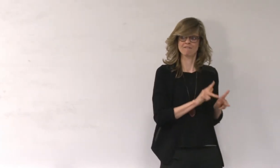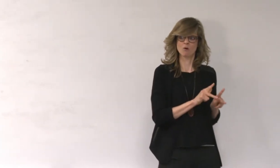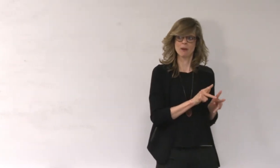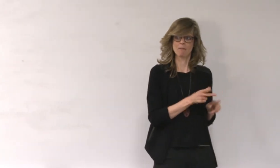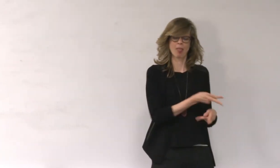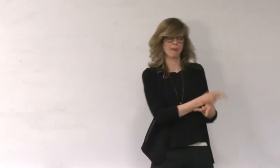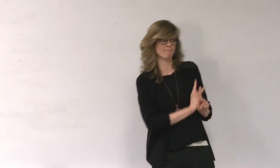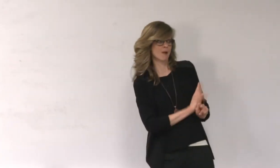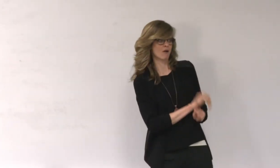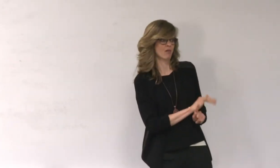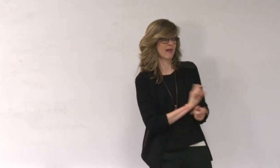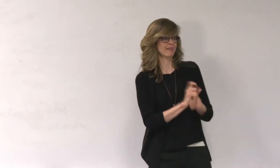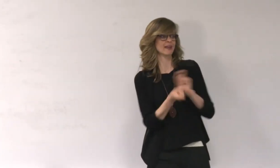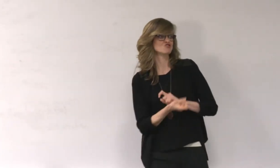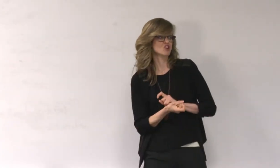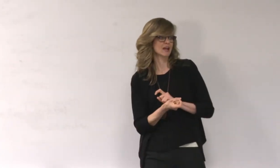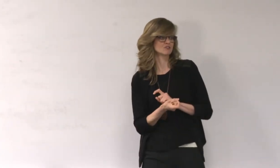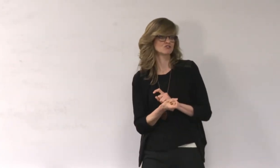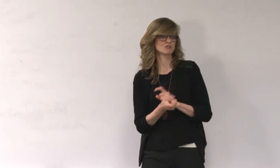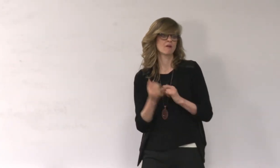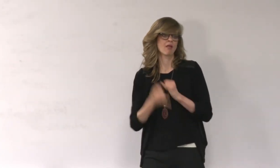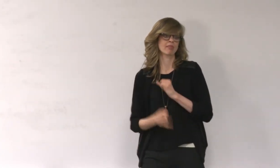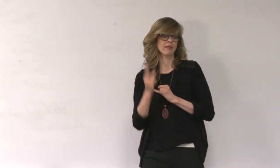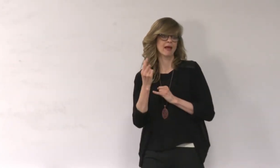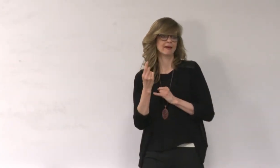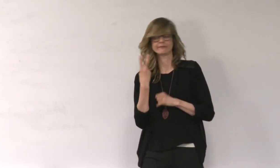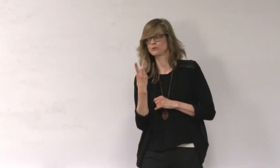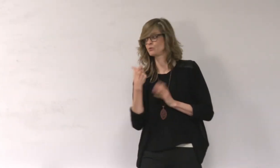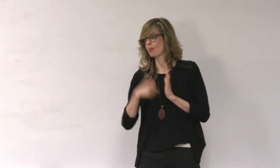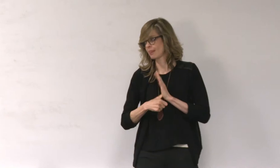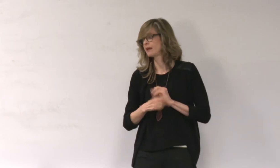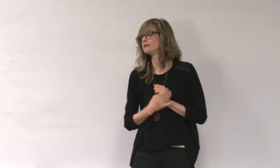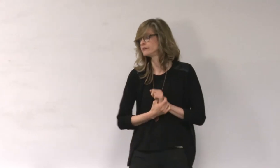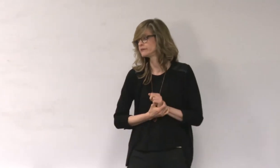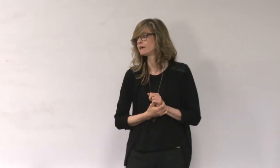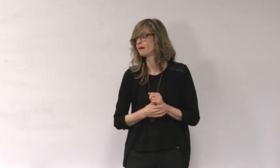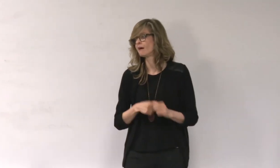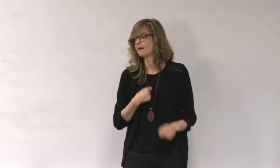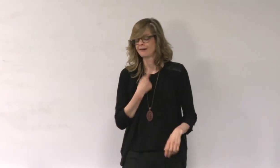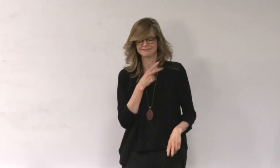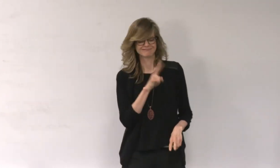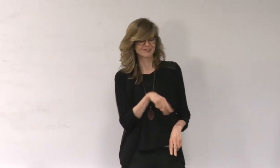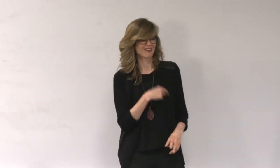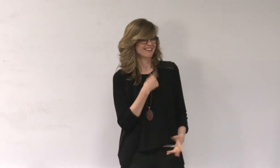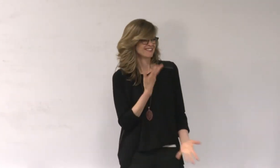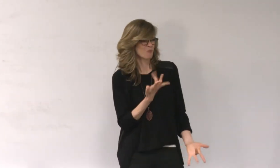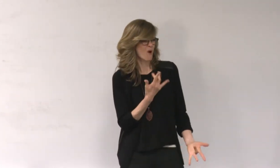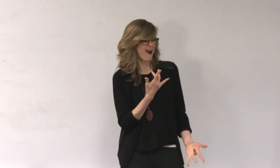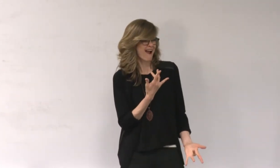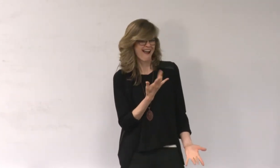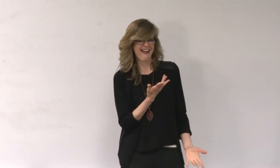SO, THE STANFORD PEOPLE BORROWED THAT TRANSLATION AND JUST CHANGED A COUPLE OF THE LETTERS.